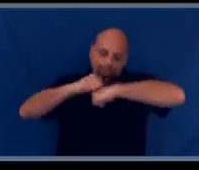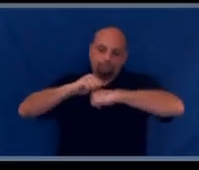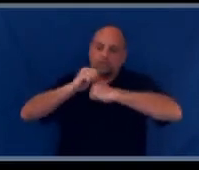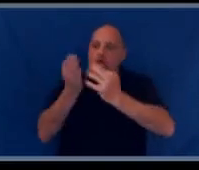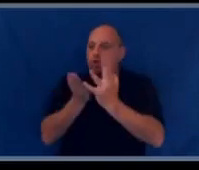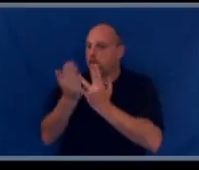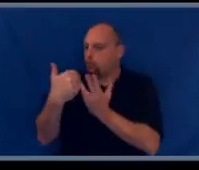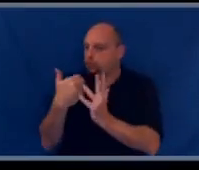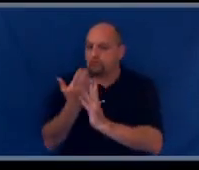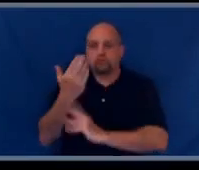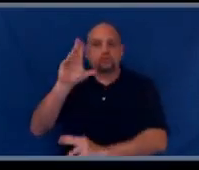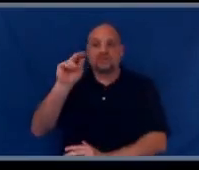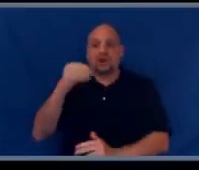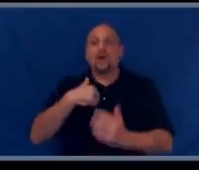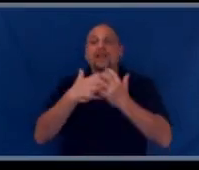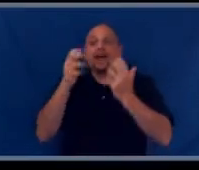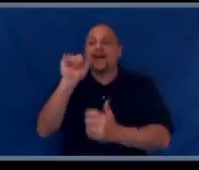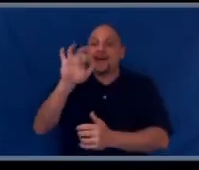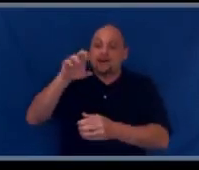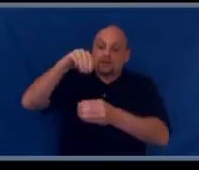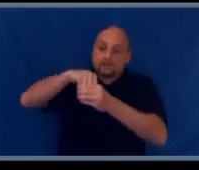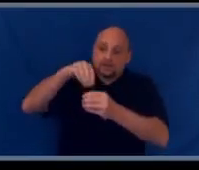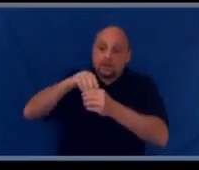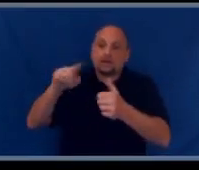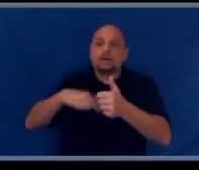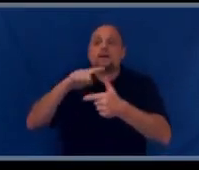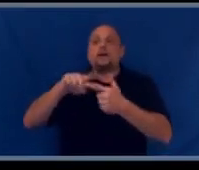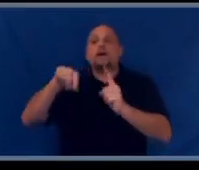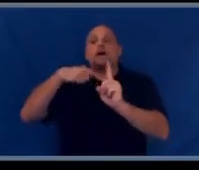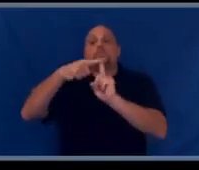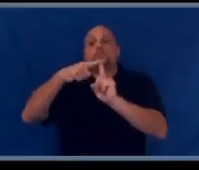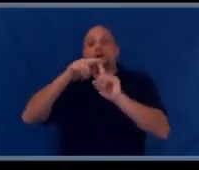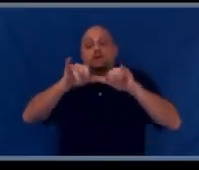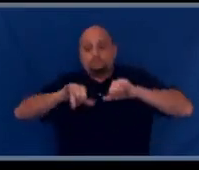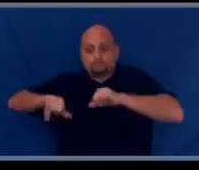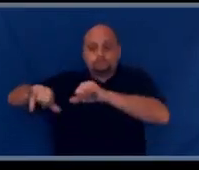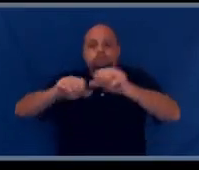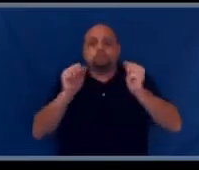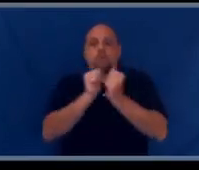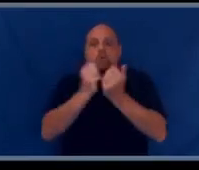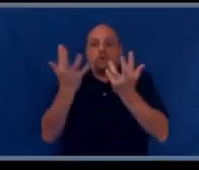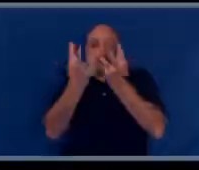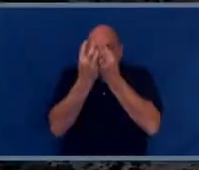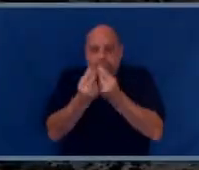FLOPPY AND IT'S CONSISTENT WITH THE CRUMBLINESS OF THE SURFACE THAT WE SAW.